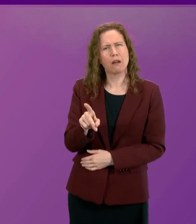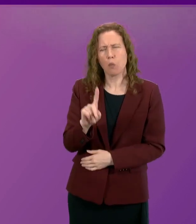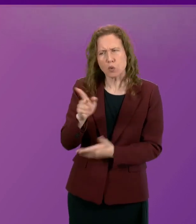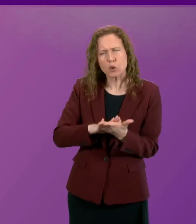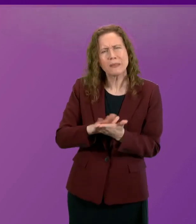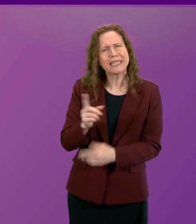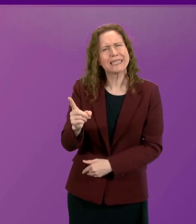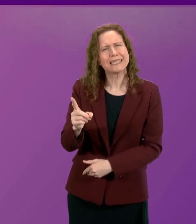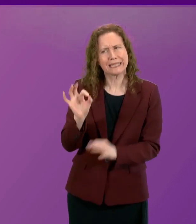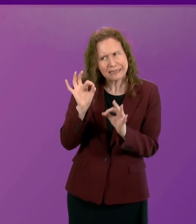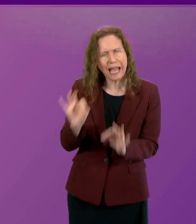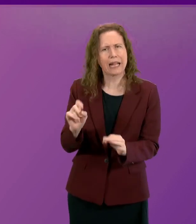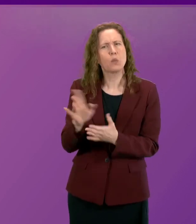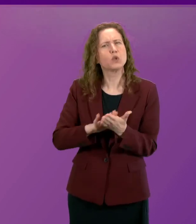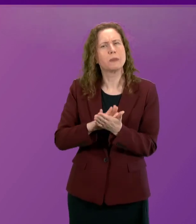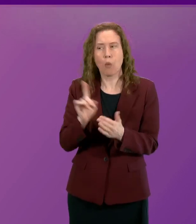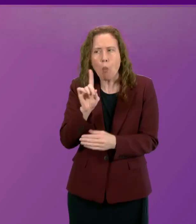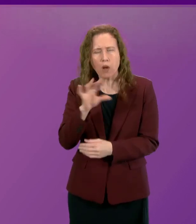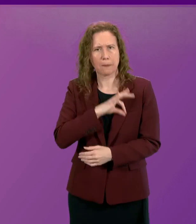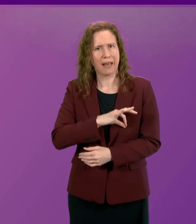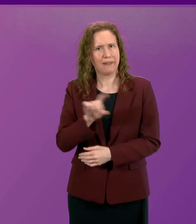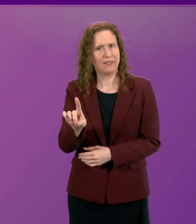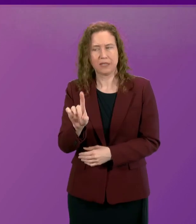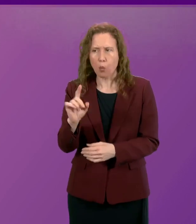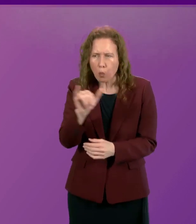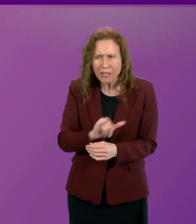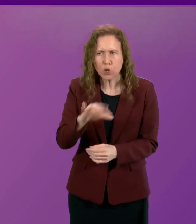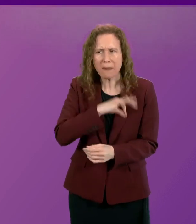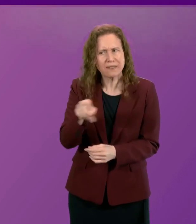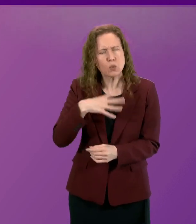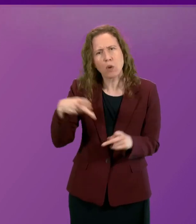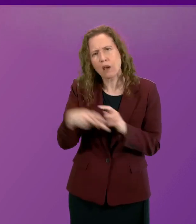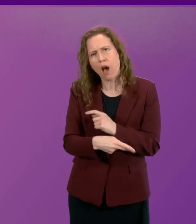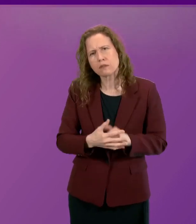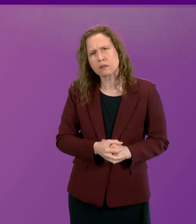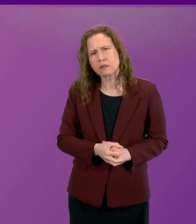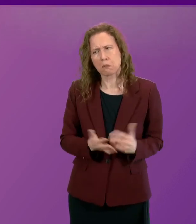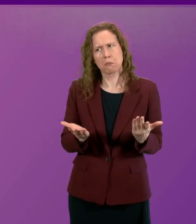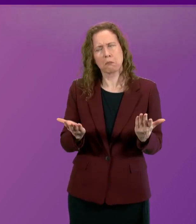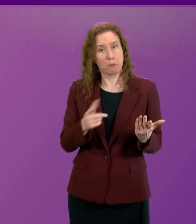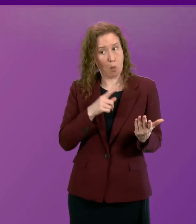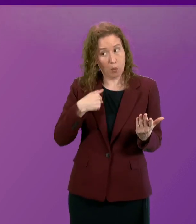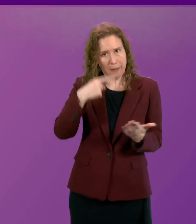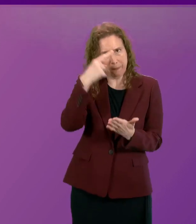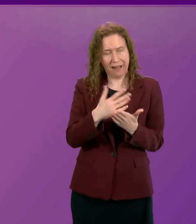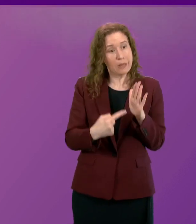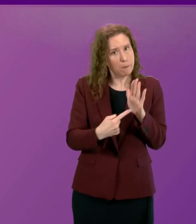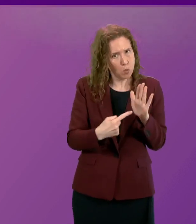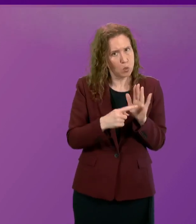what he is talking about. What benefits would he cut? We believe that it is important that